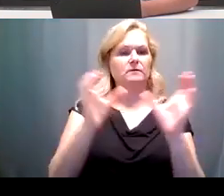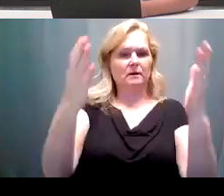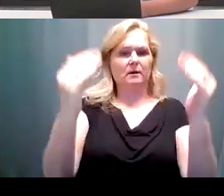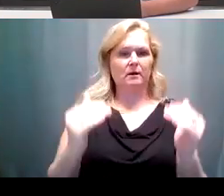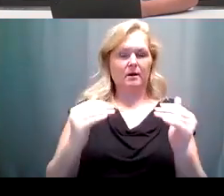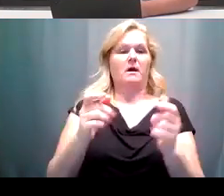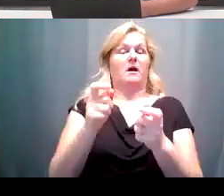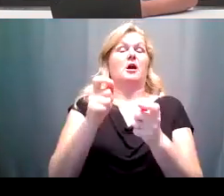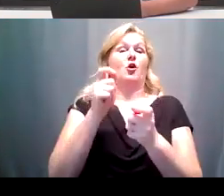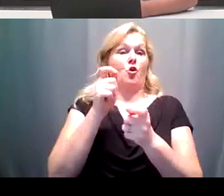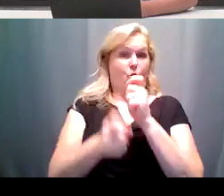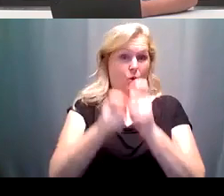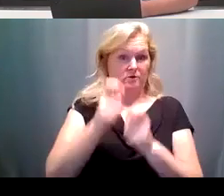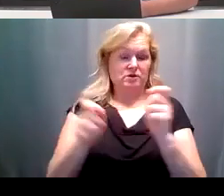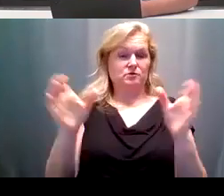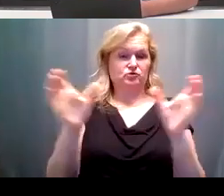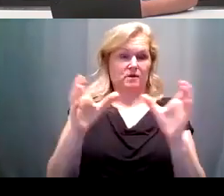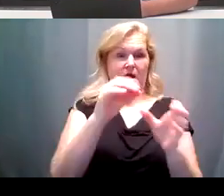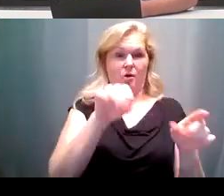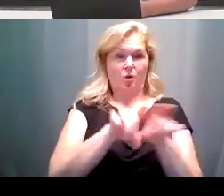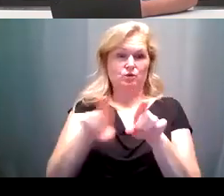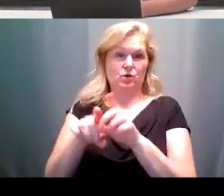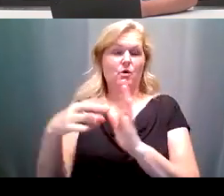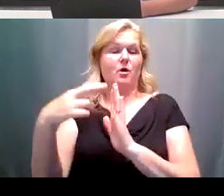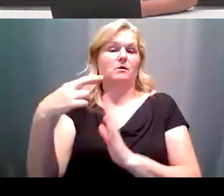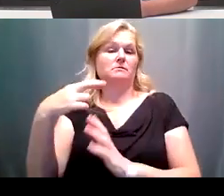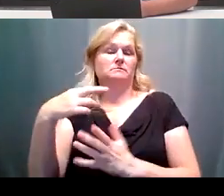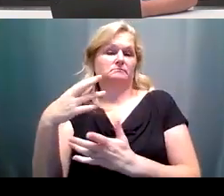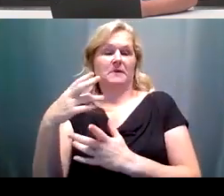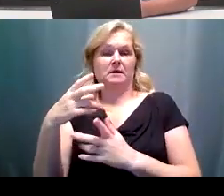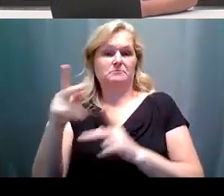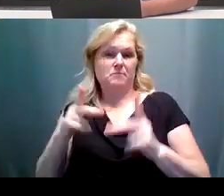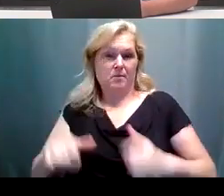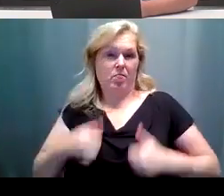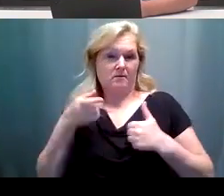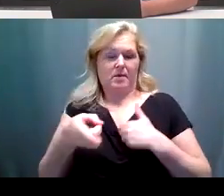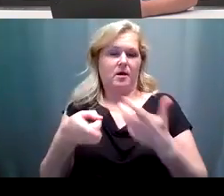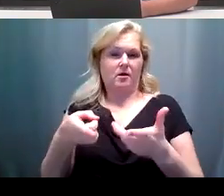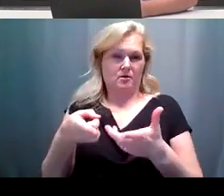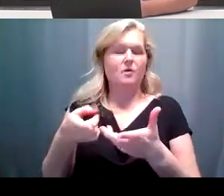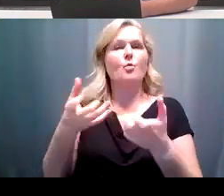and oath of resident certificates that may request to see an elector identification